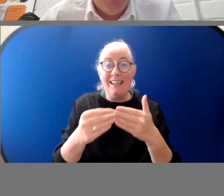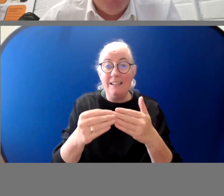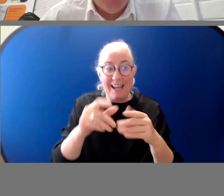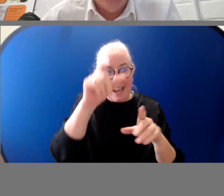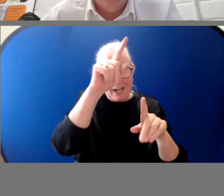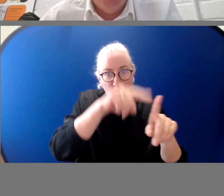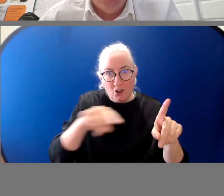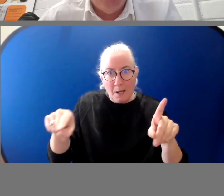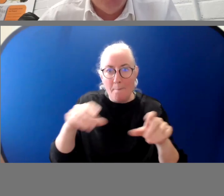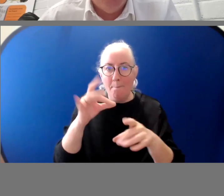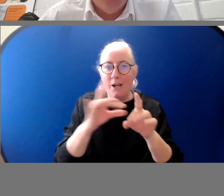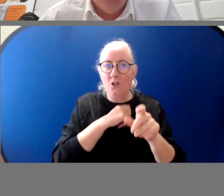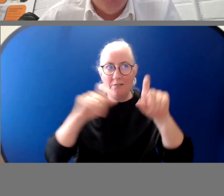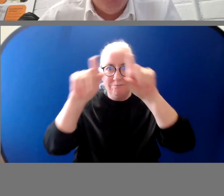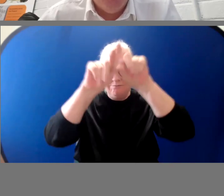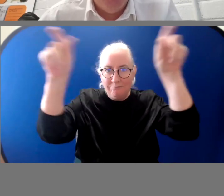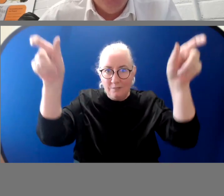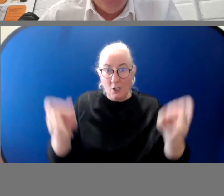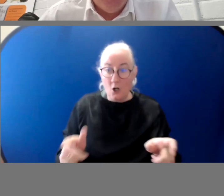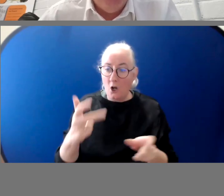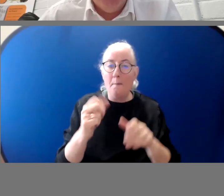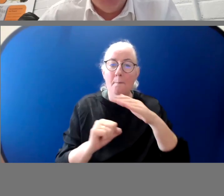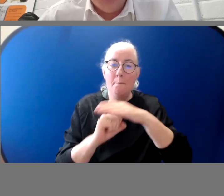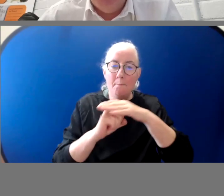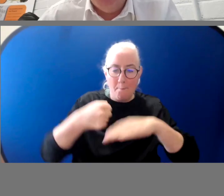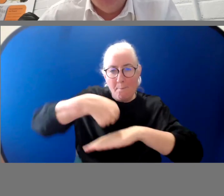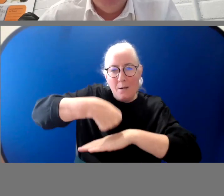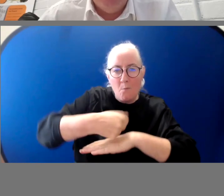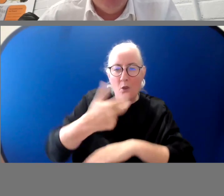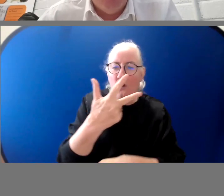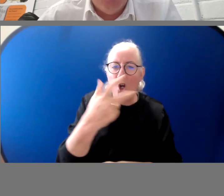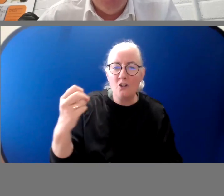have a Leading Edge of minimum is 300 millimeters but again if we look at building some of the